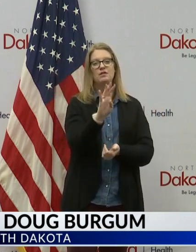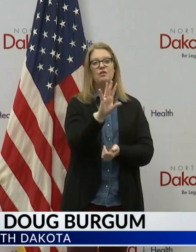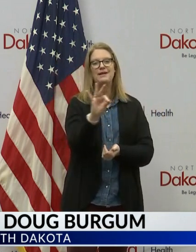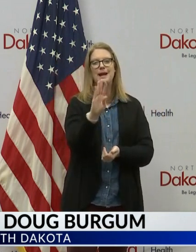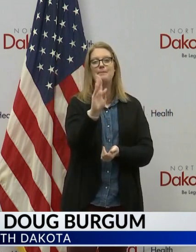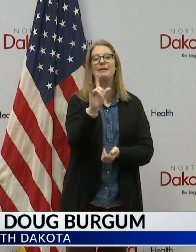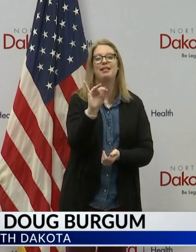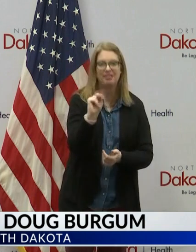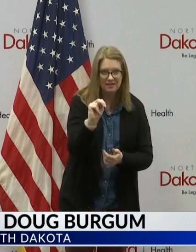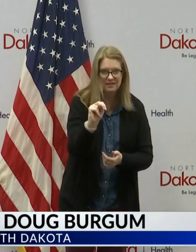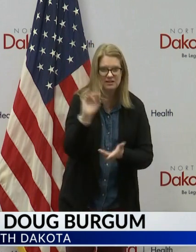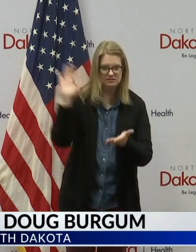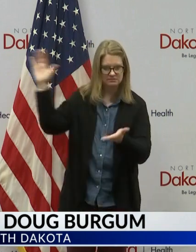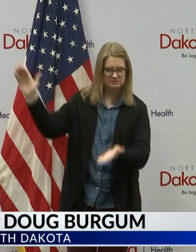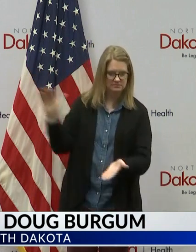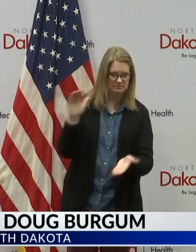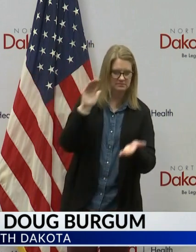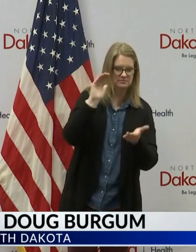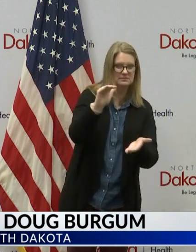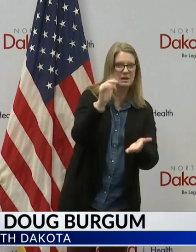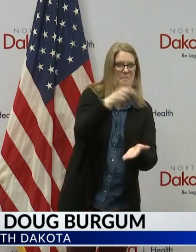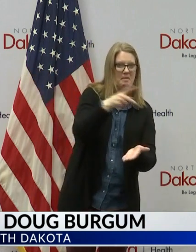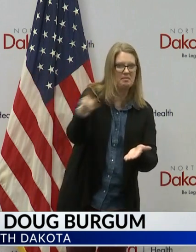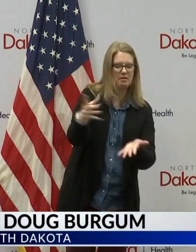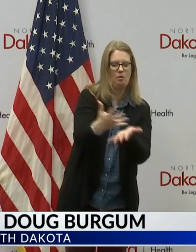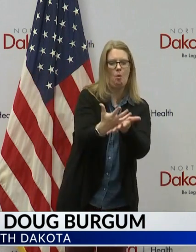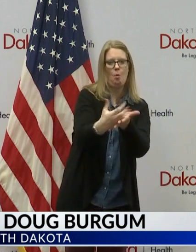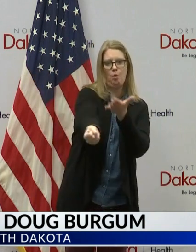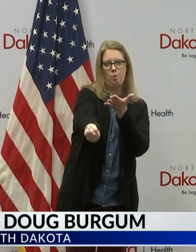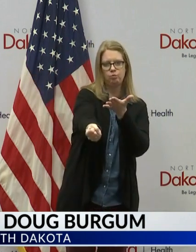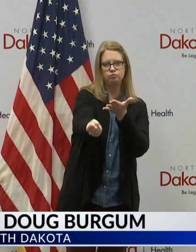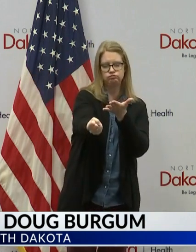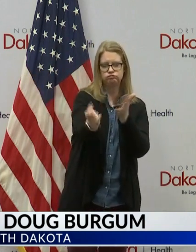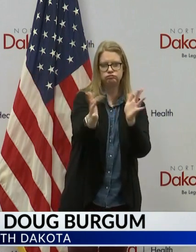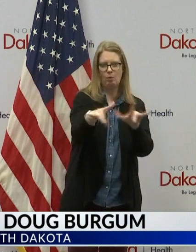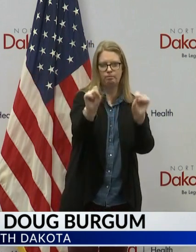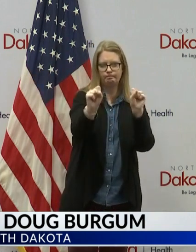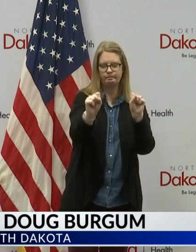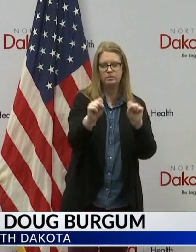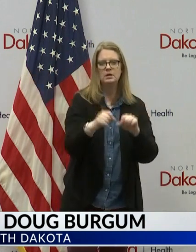MANY HAVE HEARD ON THE NATIONAL NEWS THAT THE SBA HAS FULLY